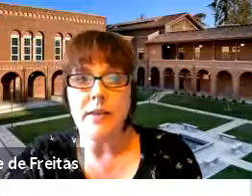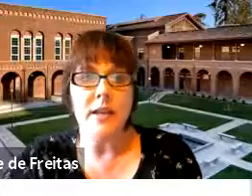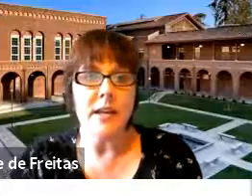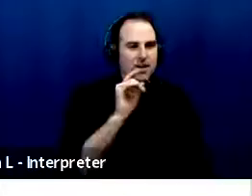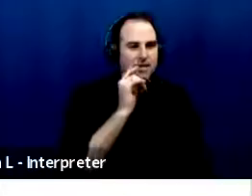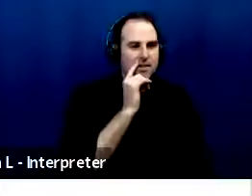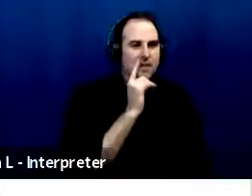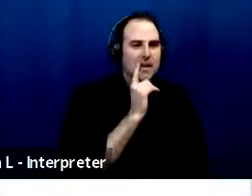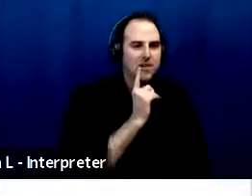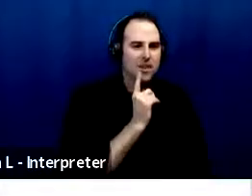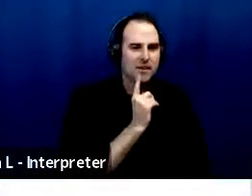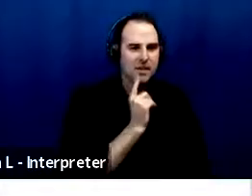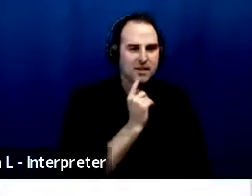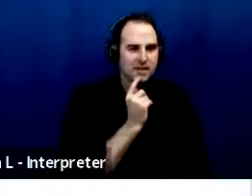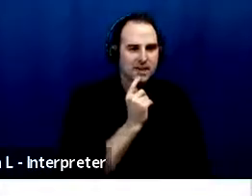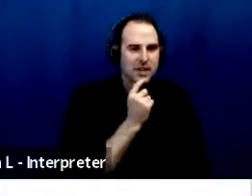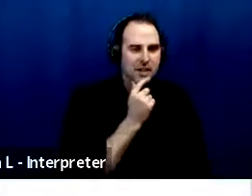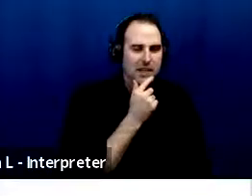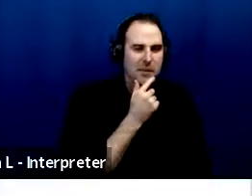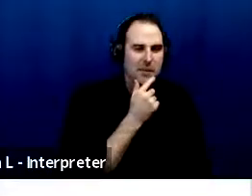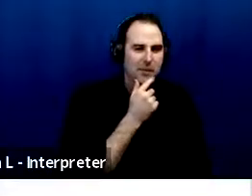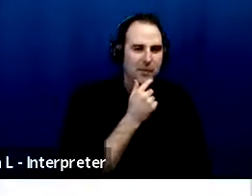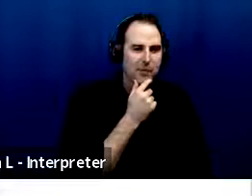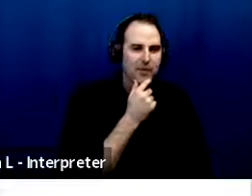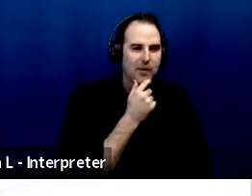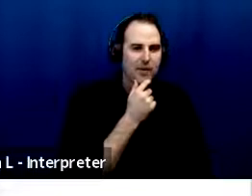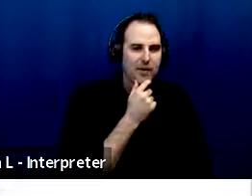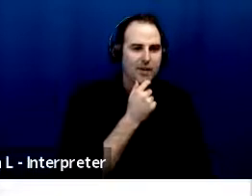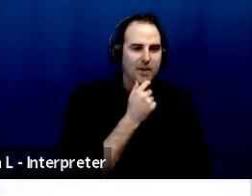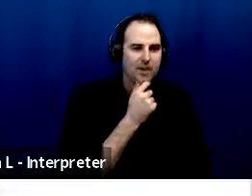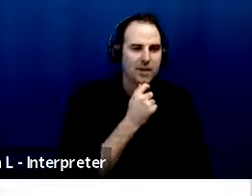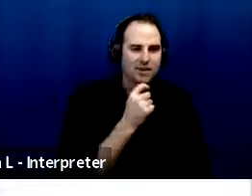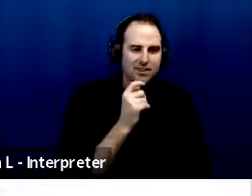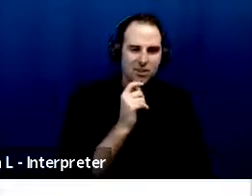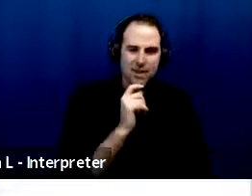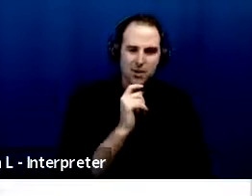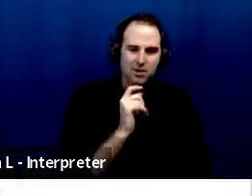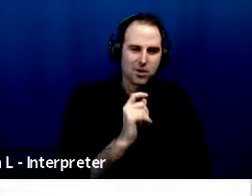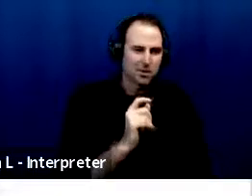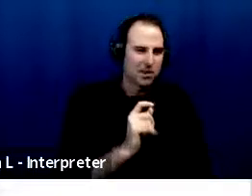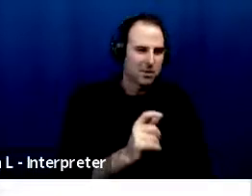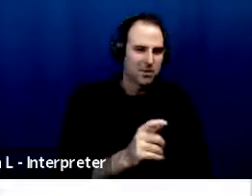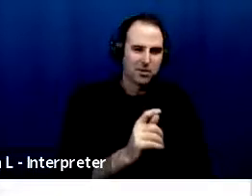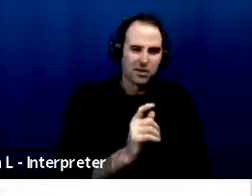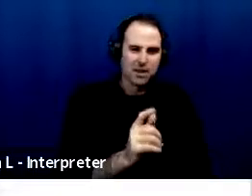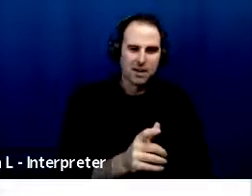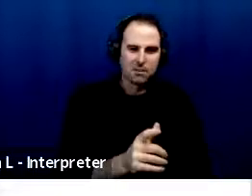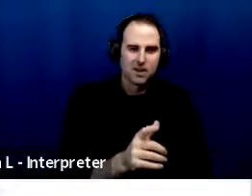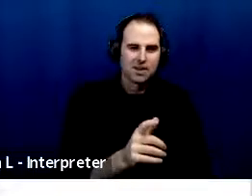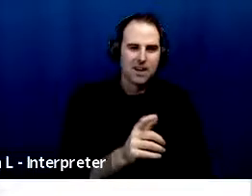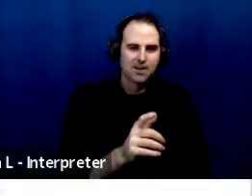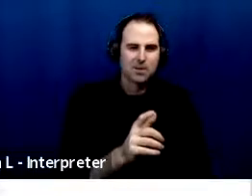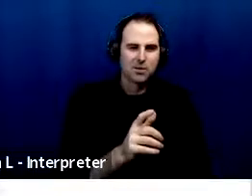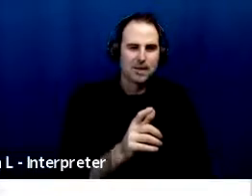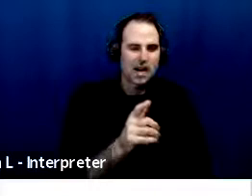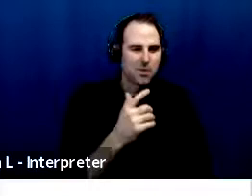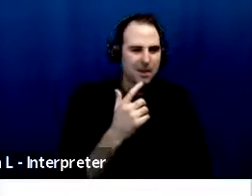Okay, I just have a question here. So this, this training really is only applicable to full time, staff members, right? I'm part